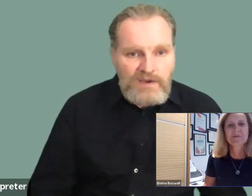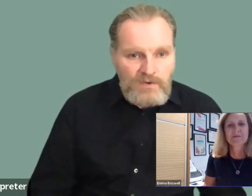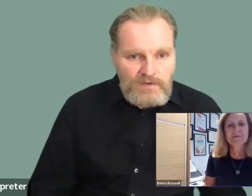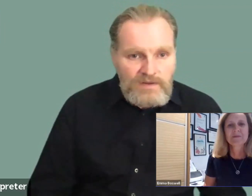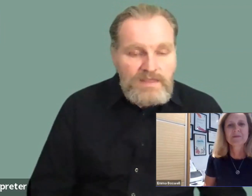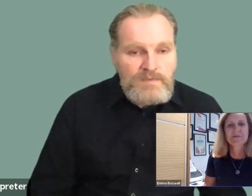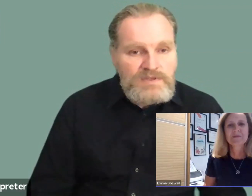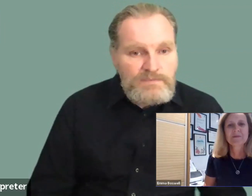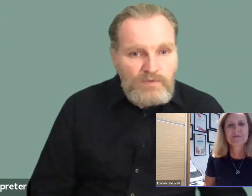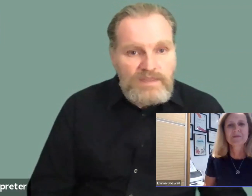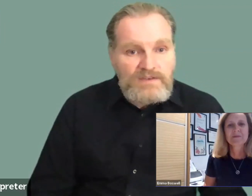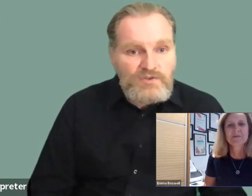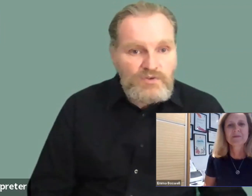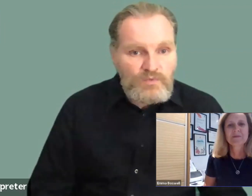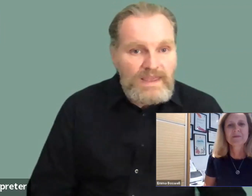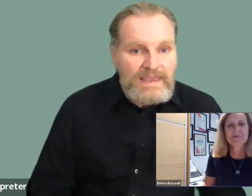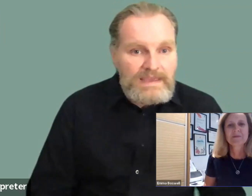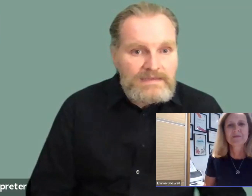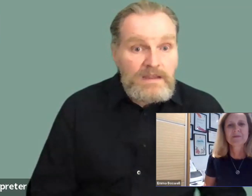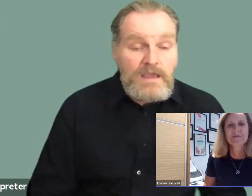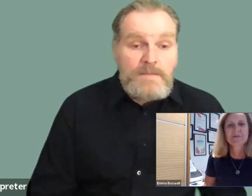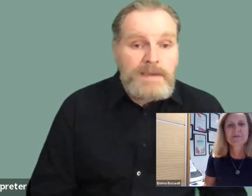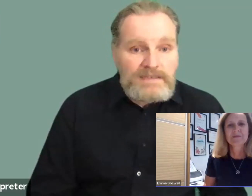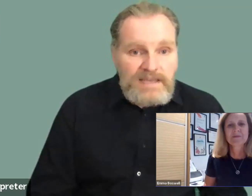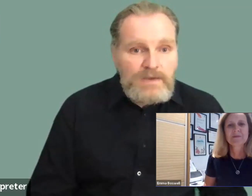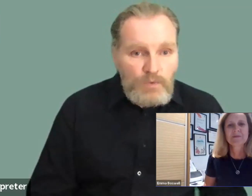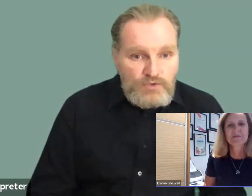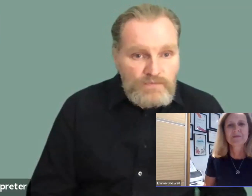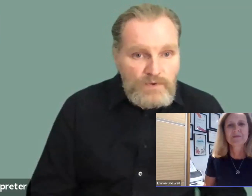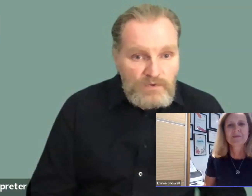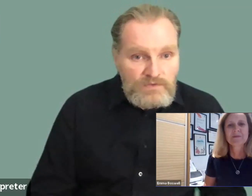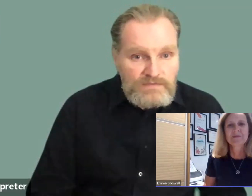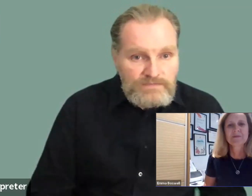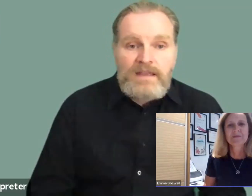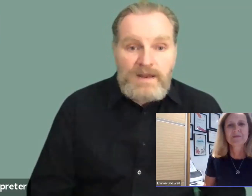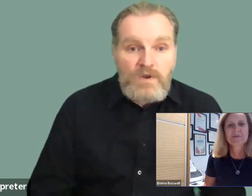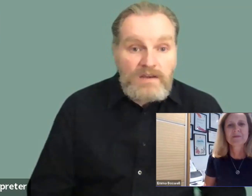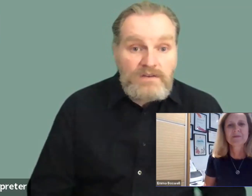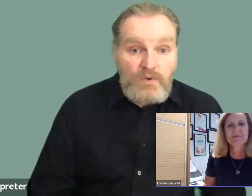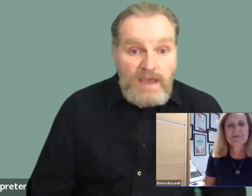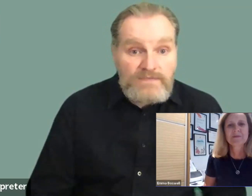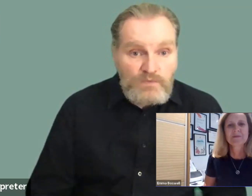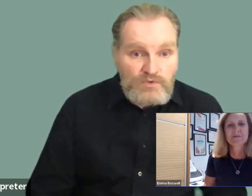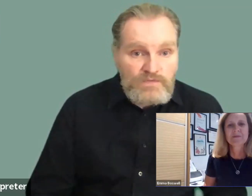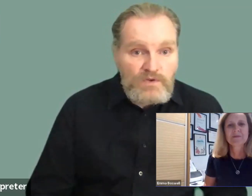on. The most important thing to do is maintain what you've got and look after what you've got,